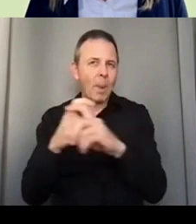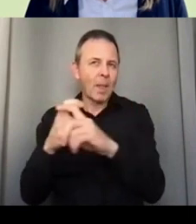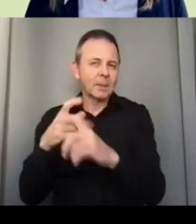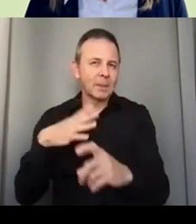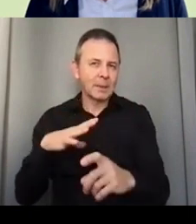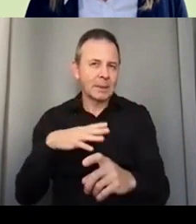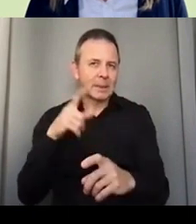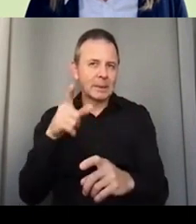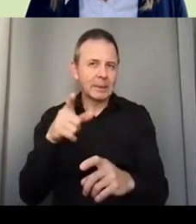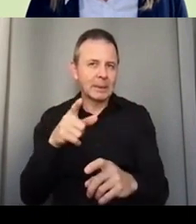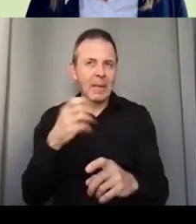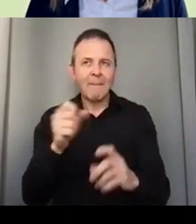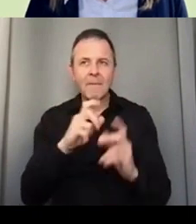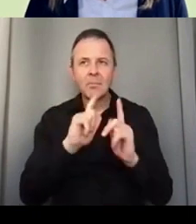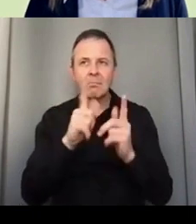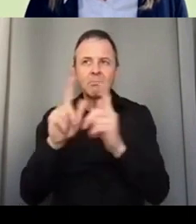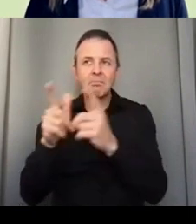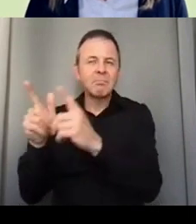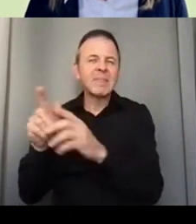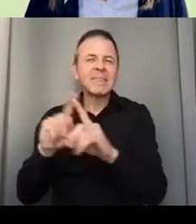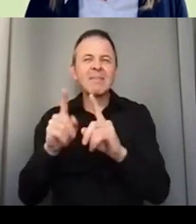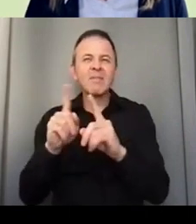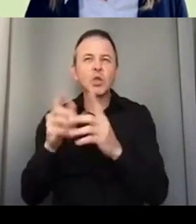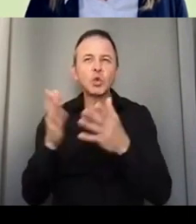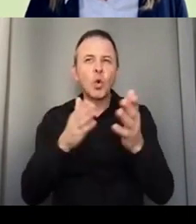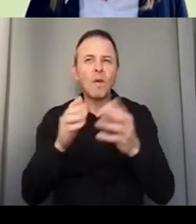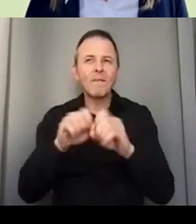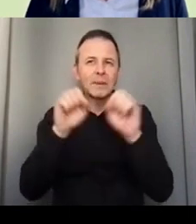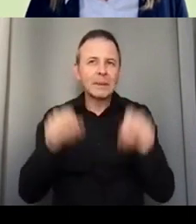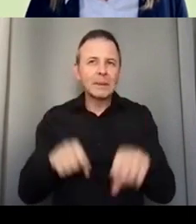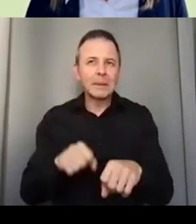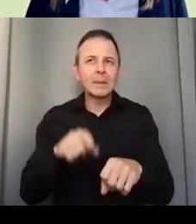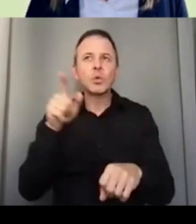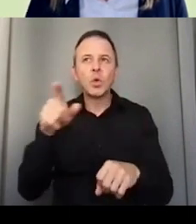numerous service systems you may be able to be referred to the complex pathway